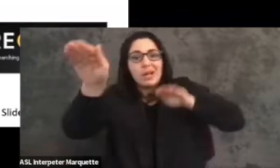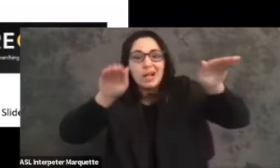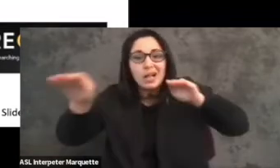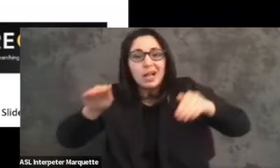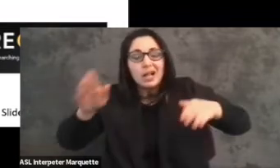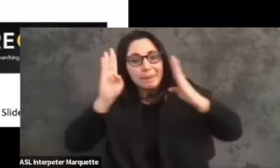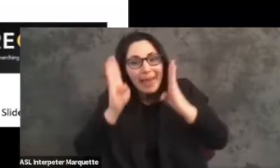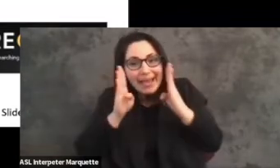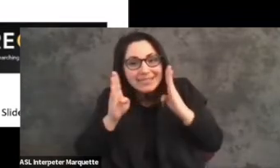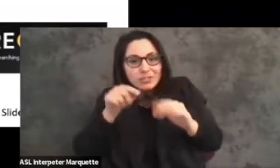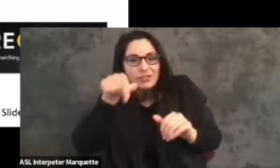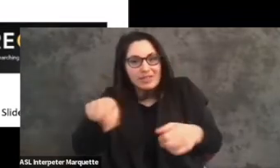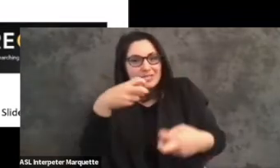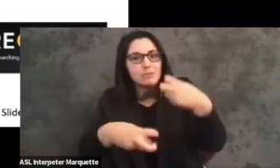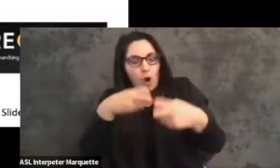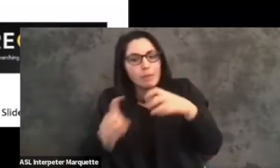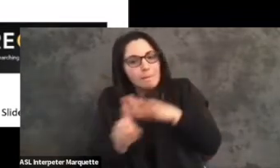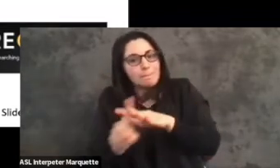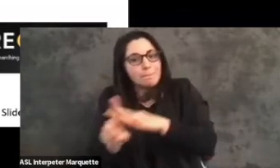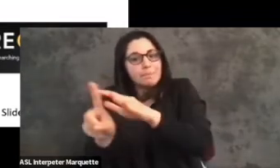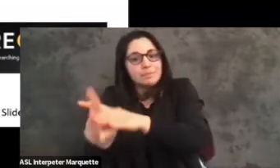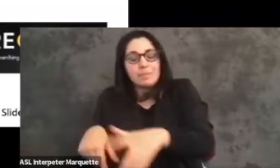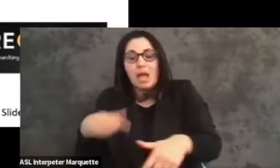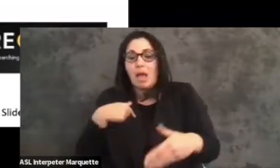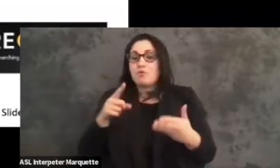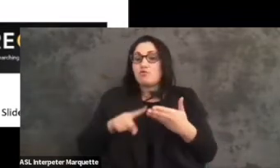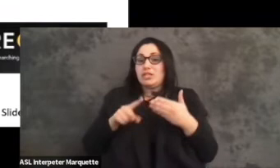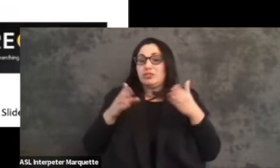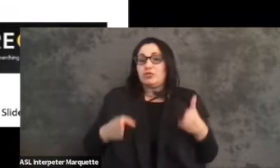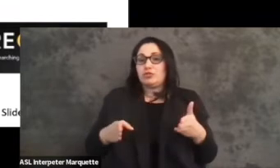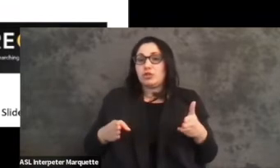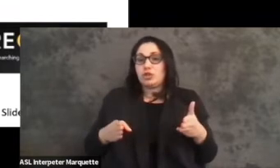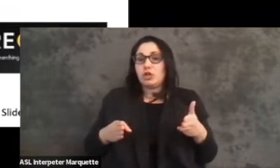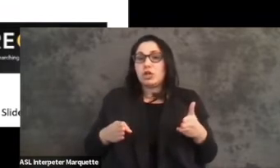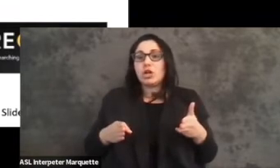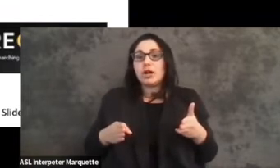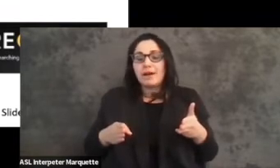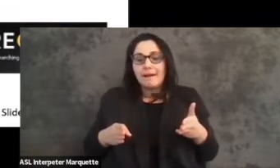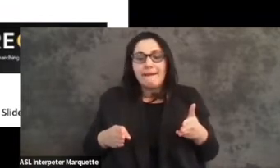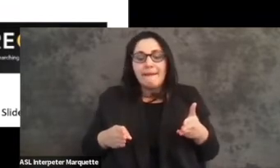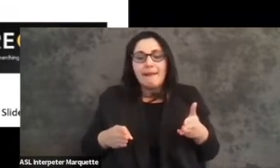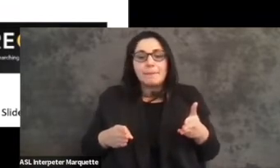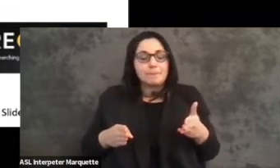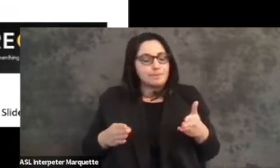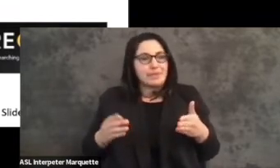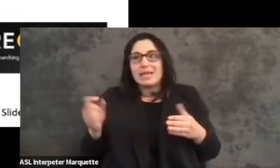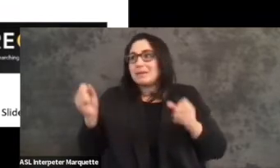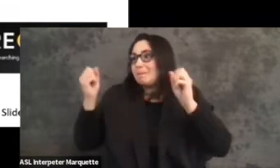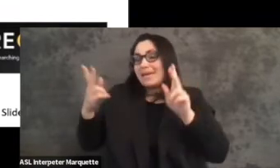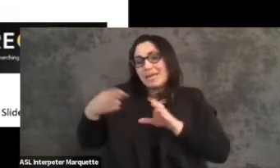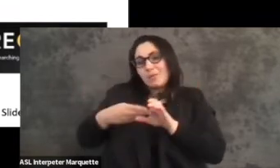some of whom are on this call, spent much of 2020, trying to get people to listen to,